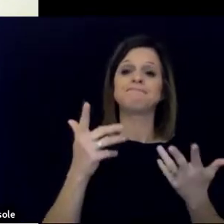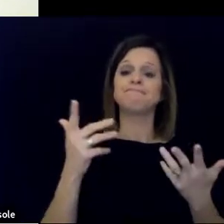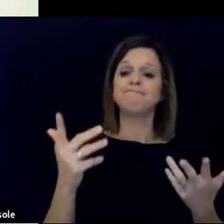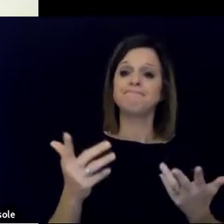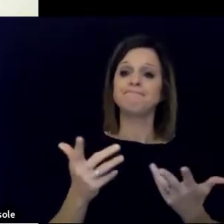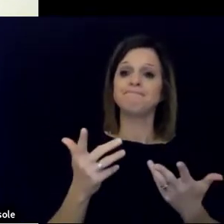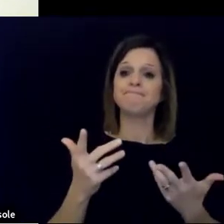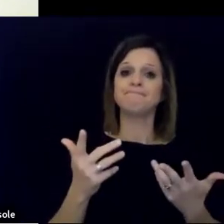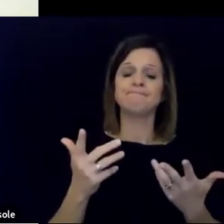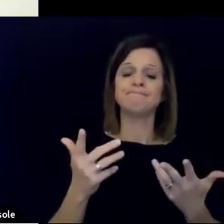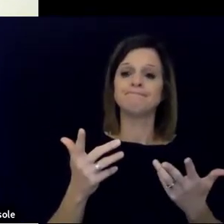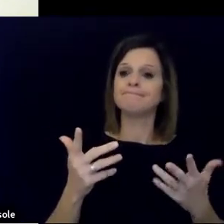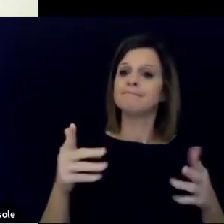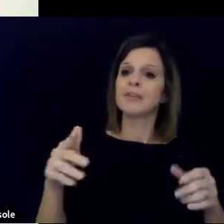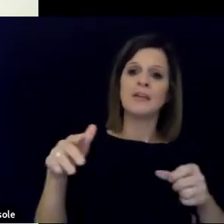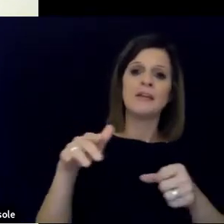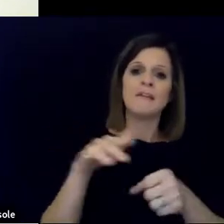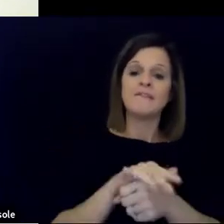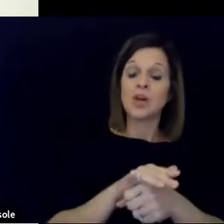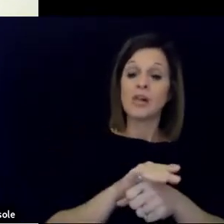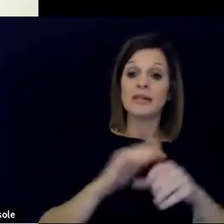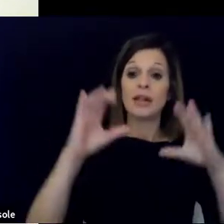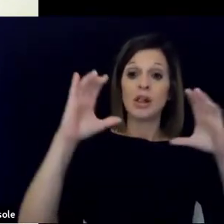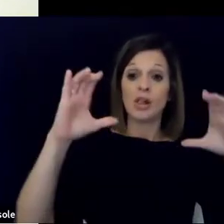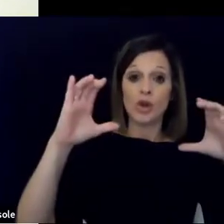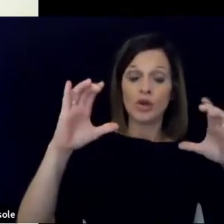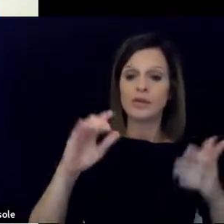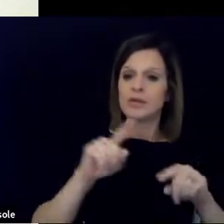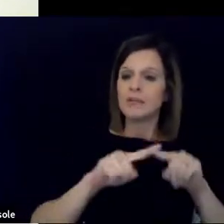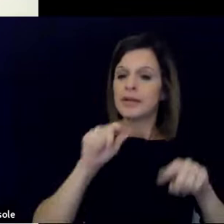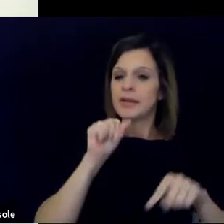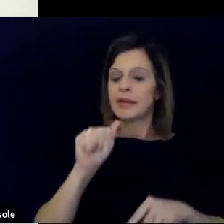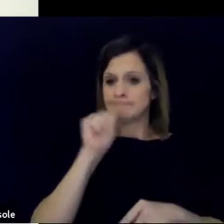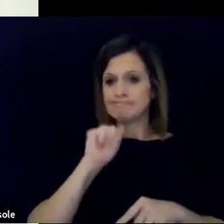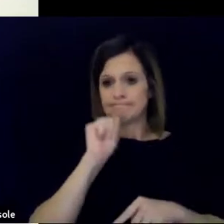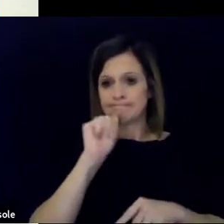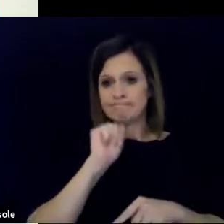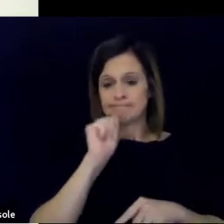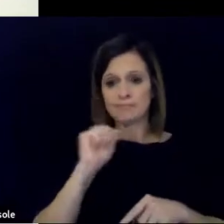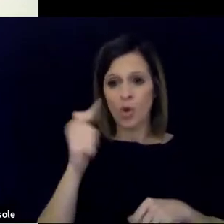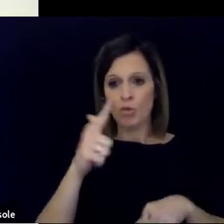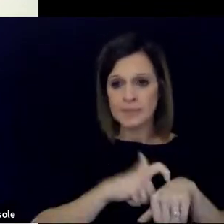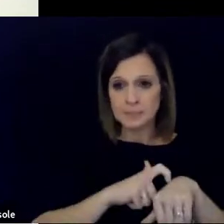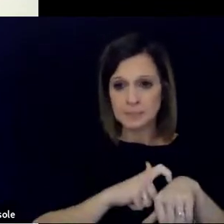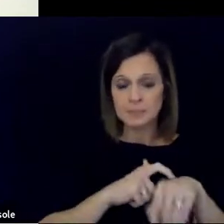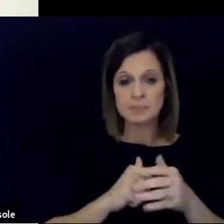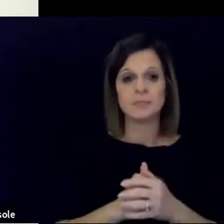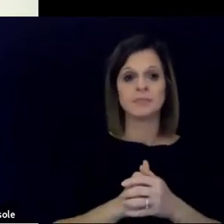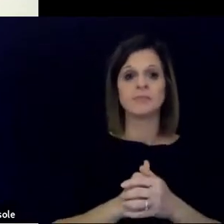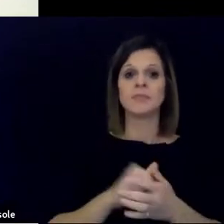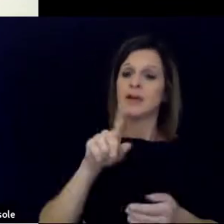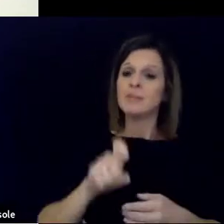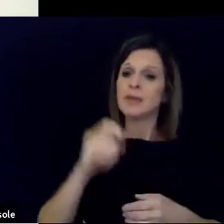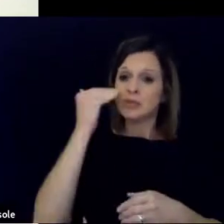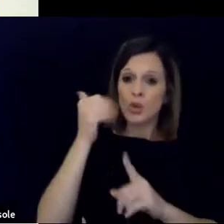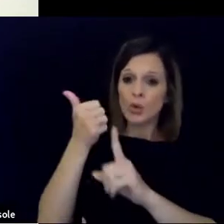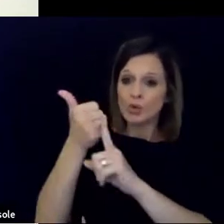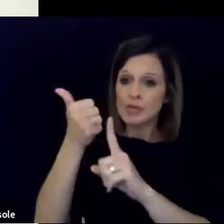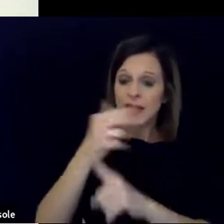fully with them and not suffering themselves. You need to know yourself and your family, who are these people? Who are we as a group?